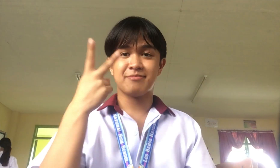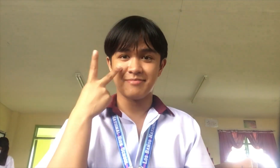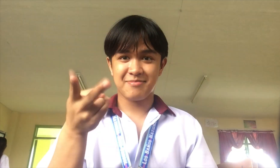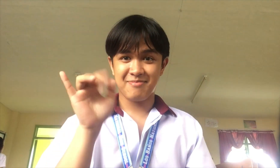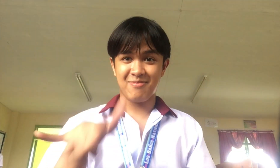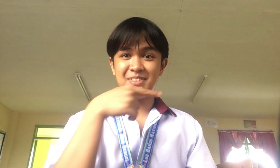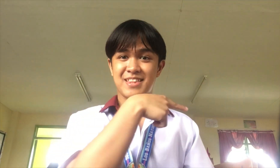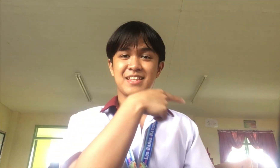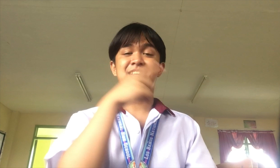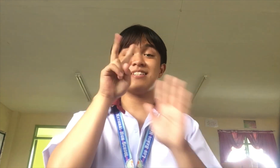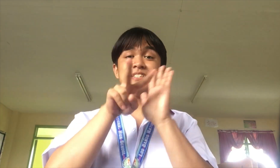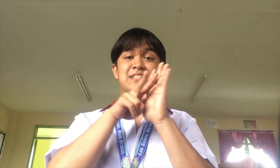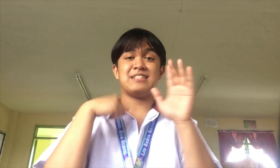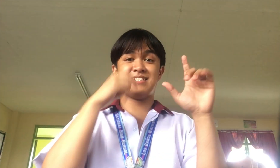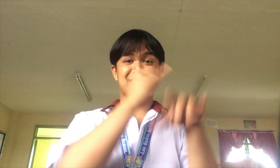Did you see that video?